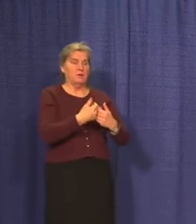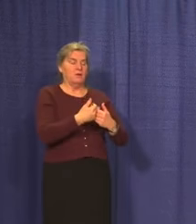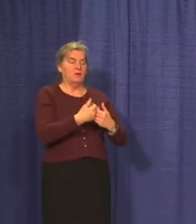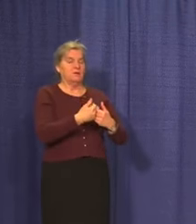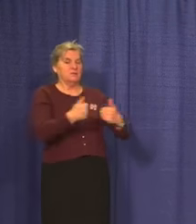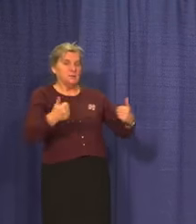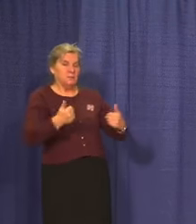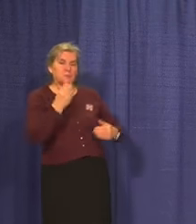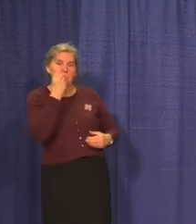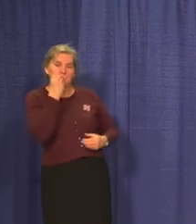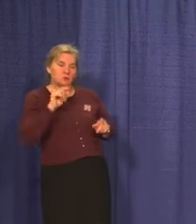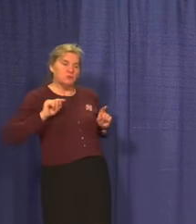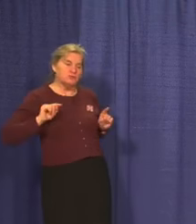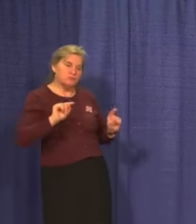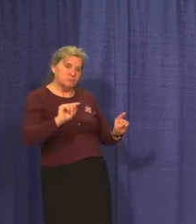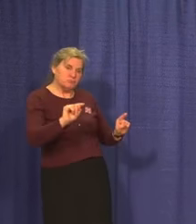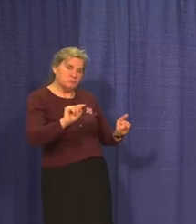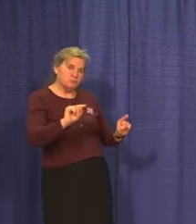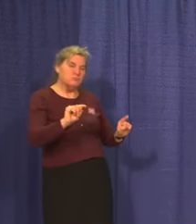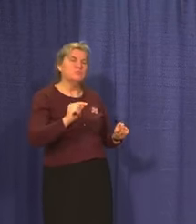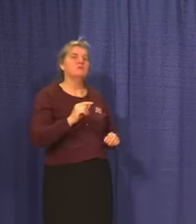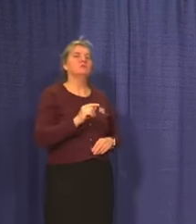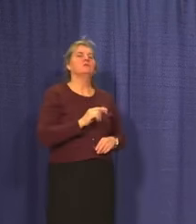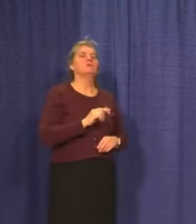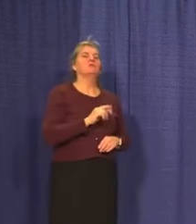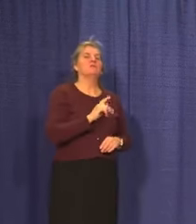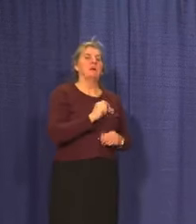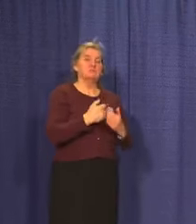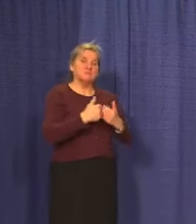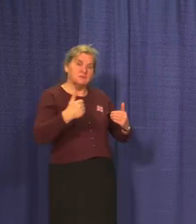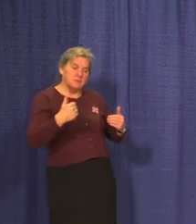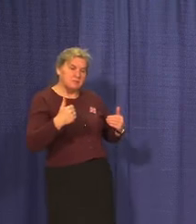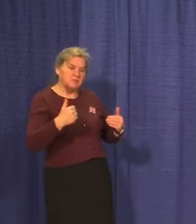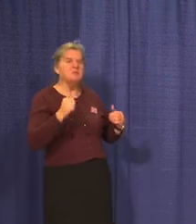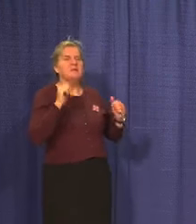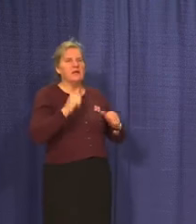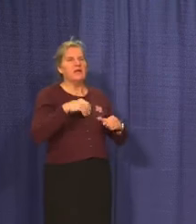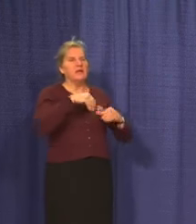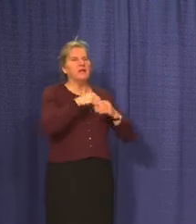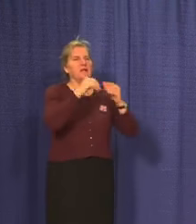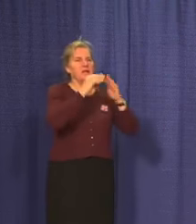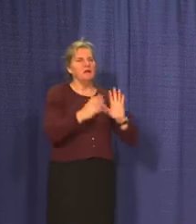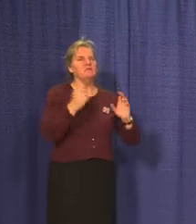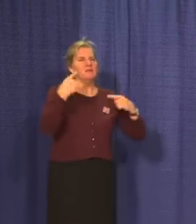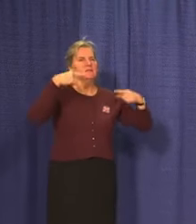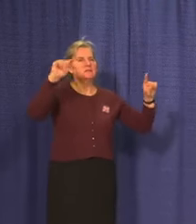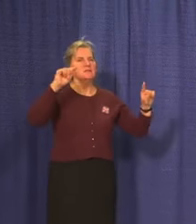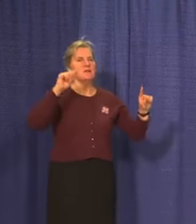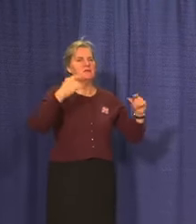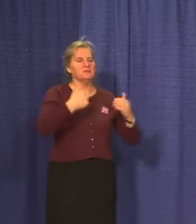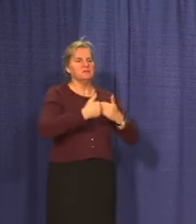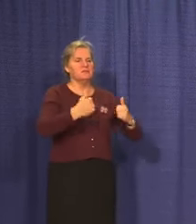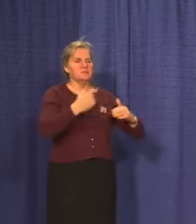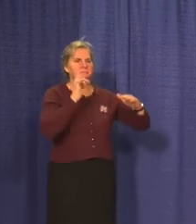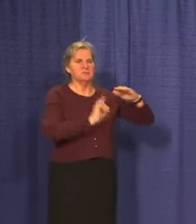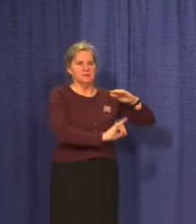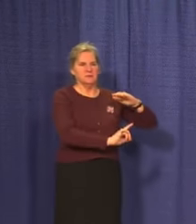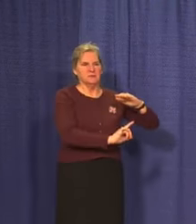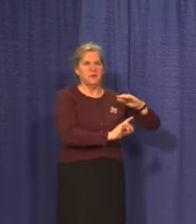THEN YOU CAN ACTUALLY SELF ISOLATE WITHIN THE HOUSE. AND THEN LEAVE.